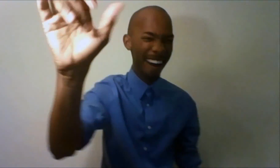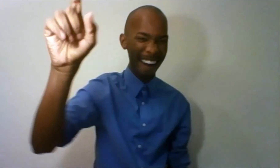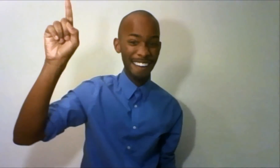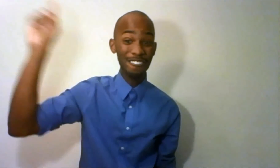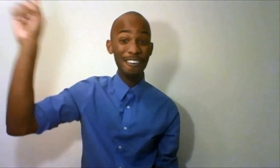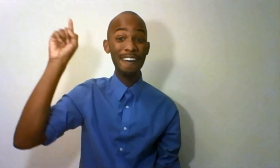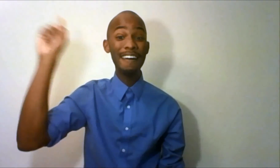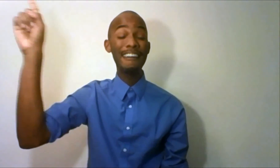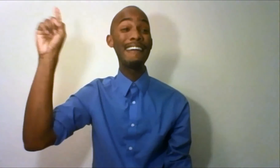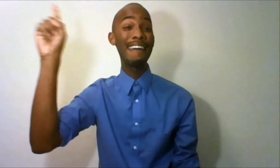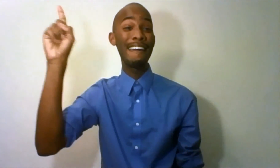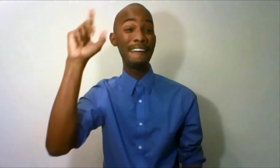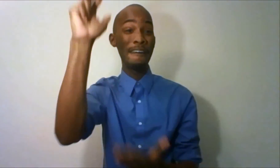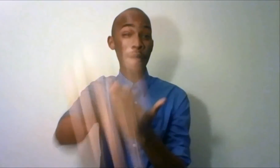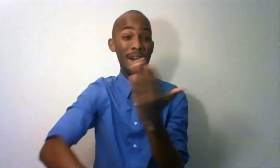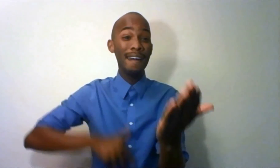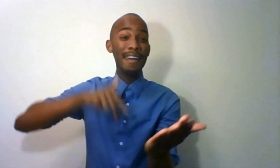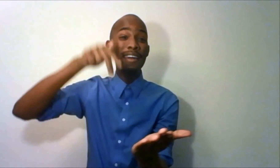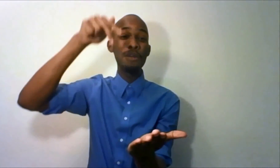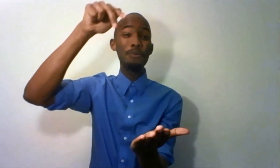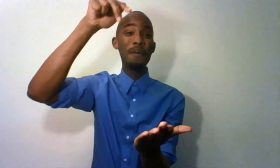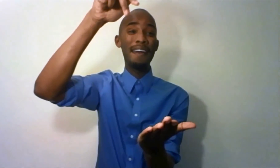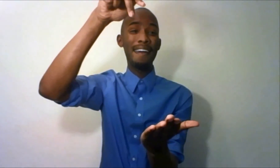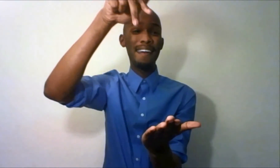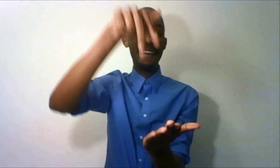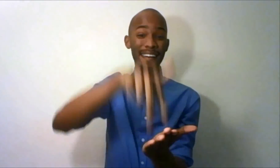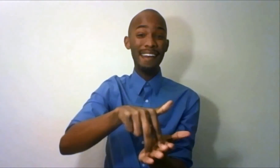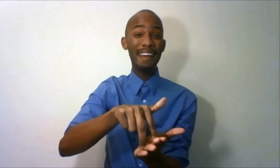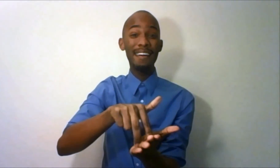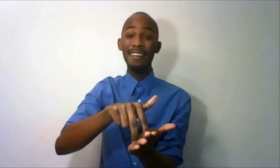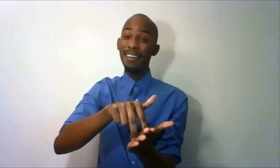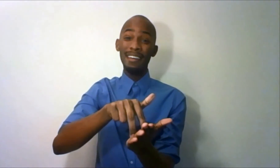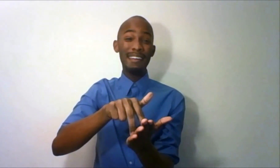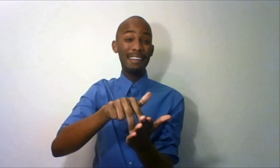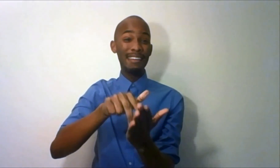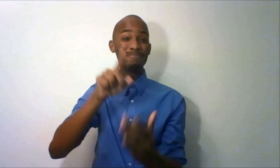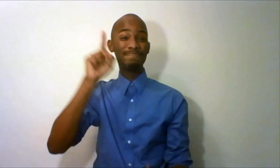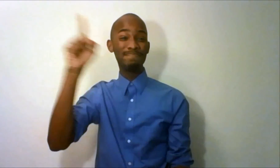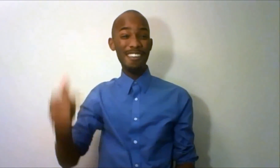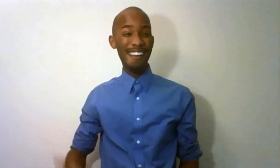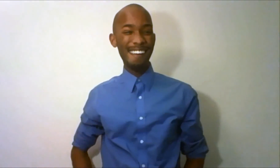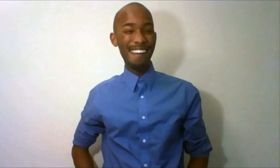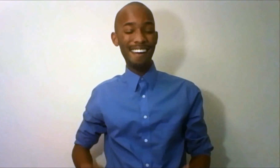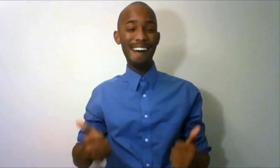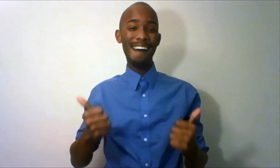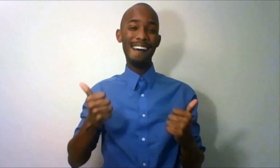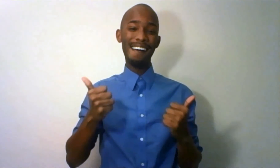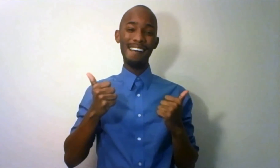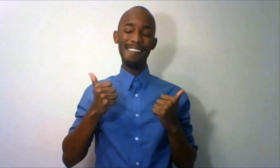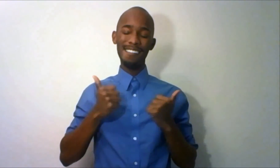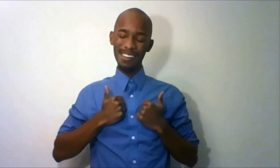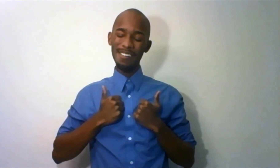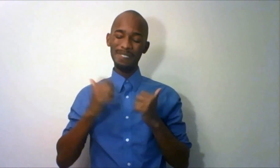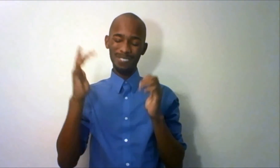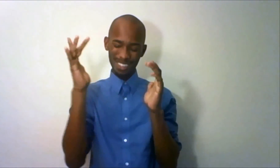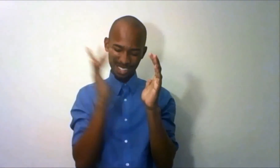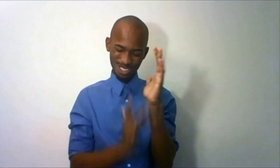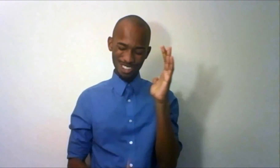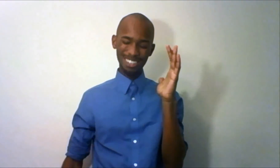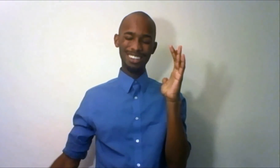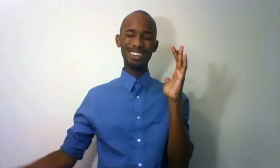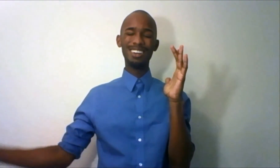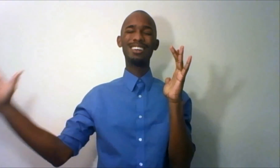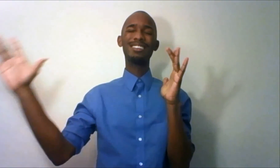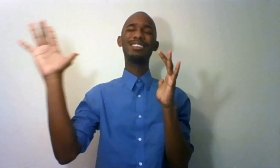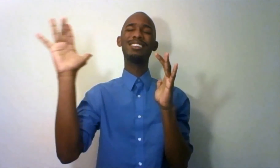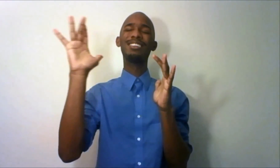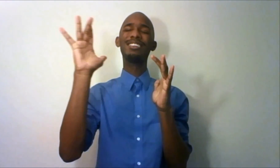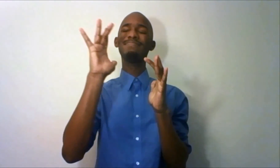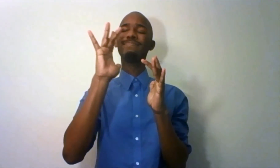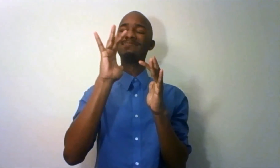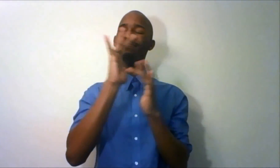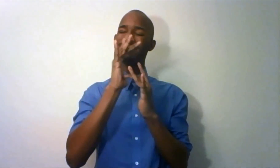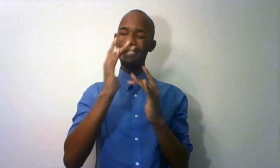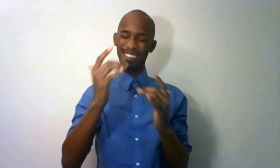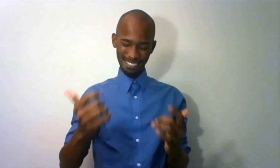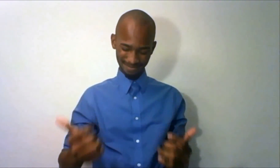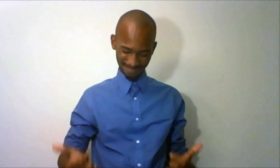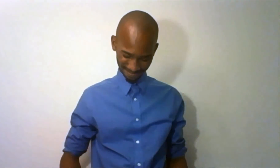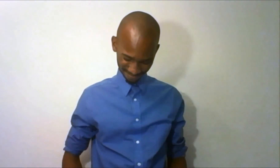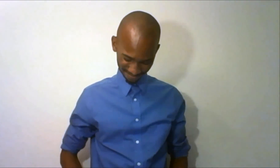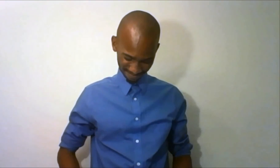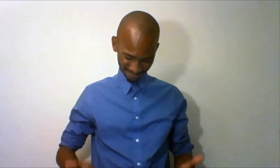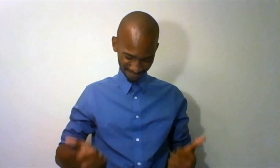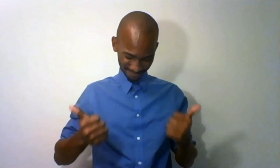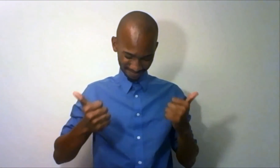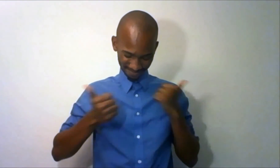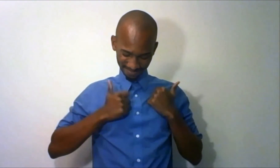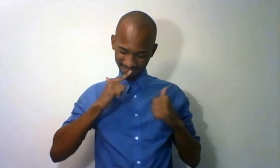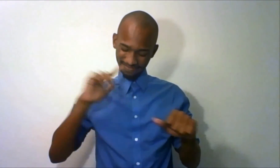Forever he is risen He is alive, He is alive